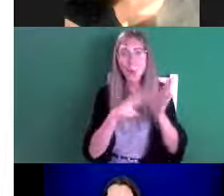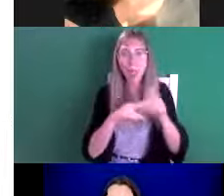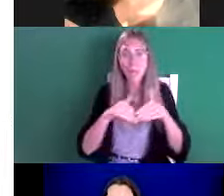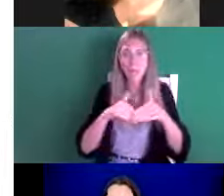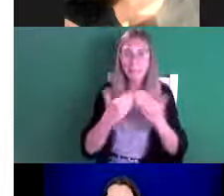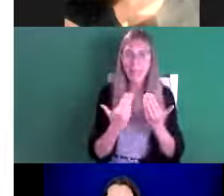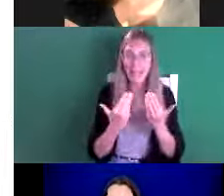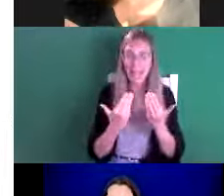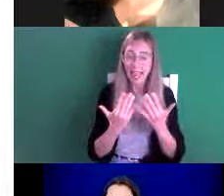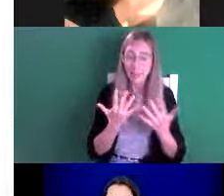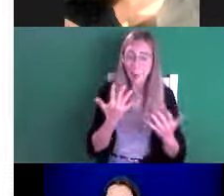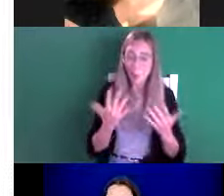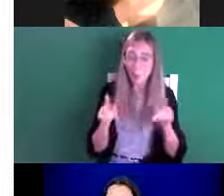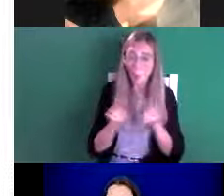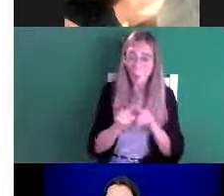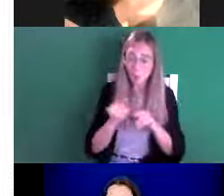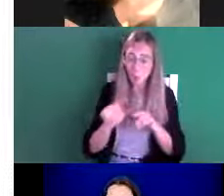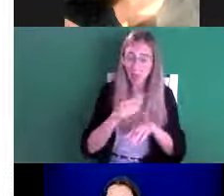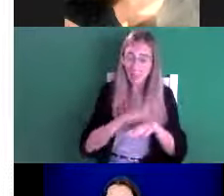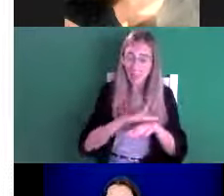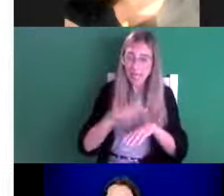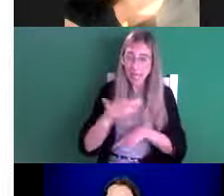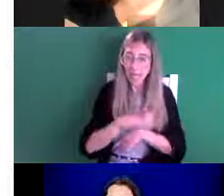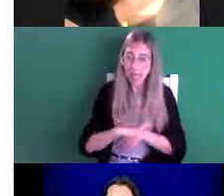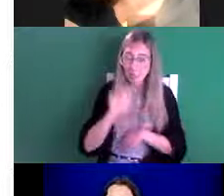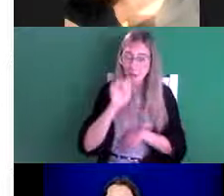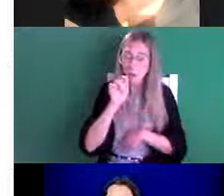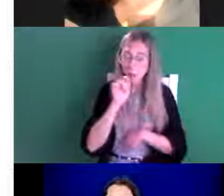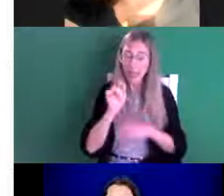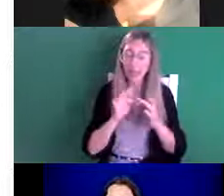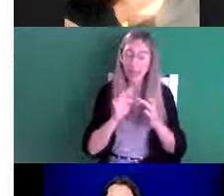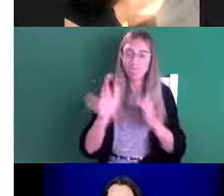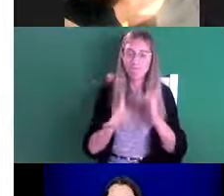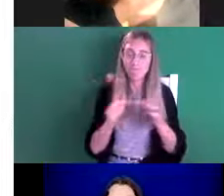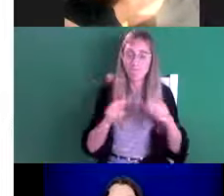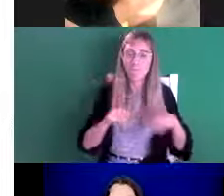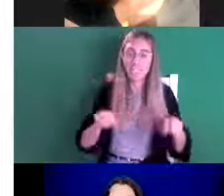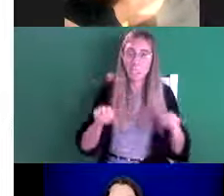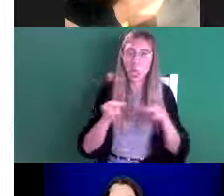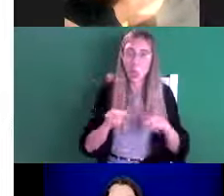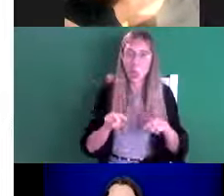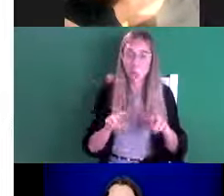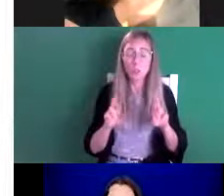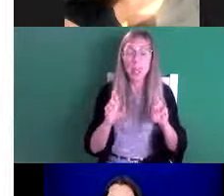be shown in galleries and then we hope by november next year the wayward book will be